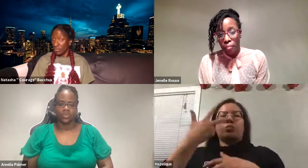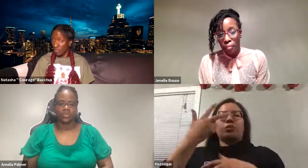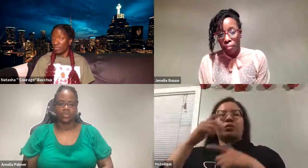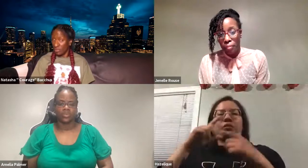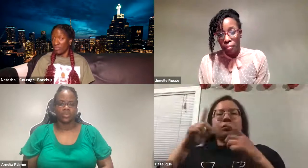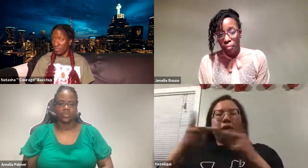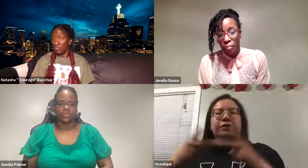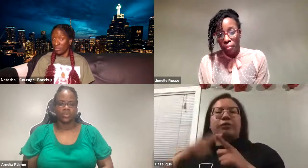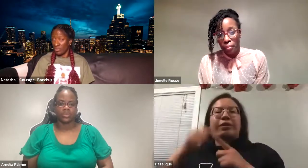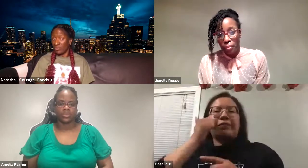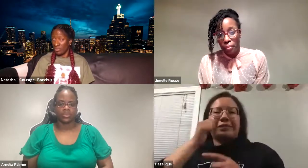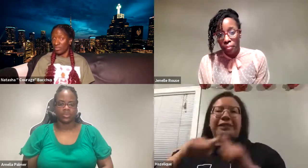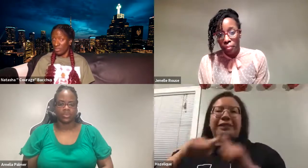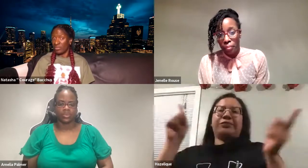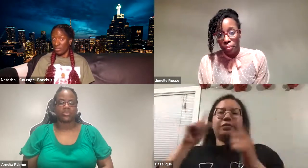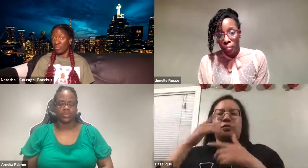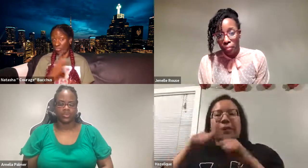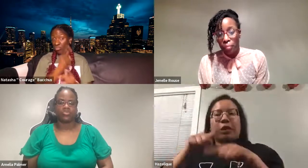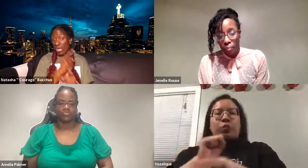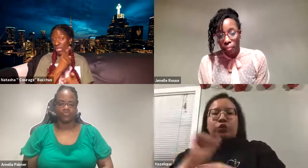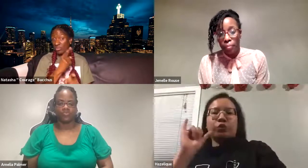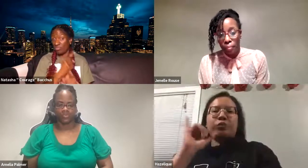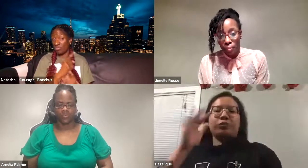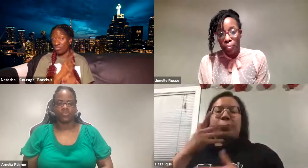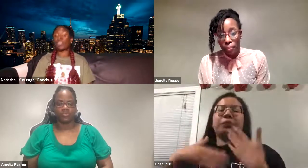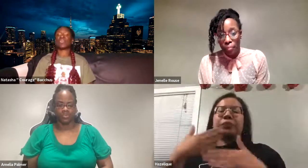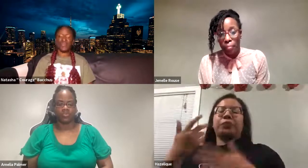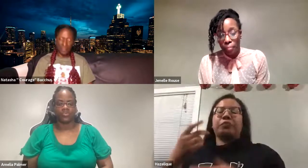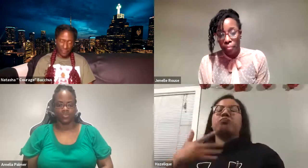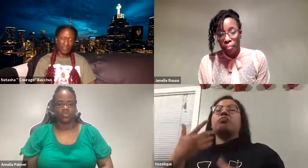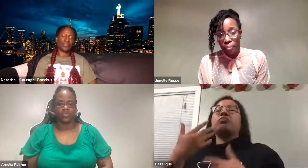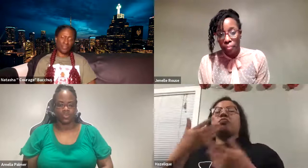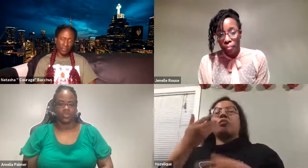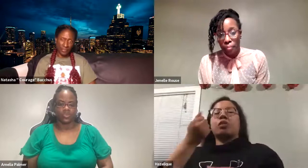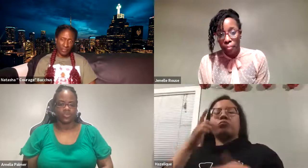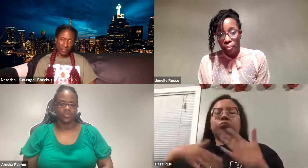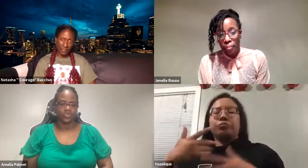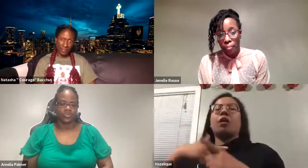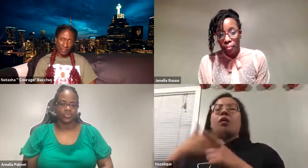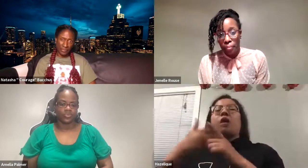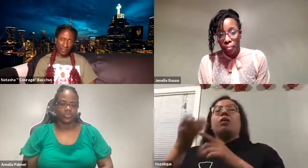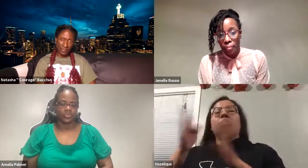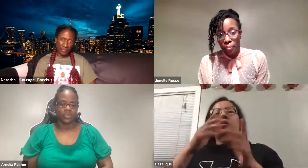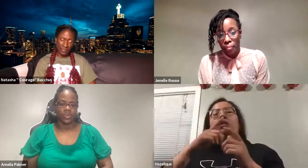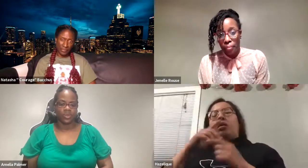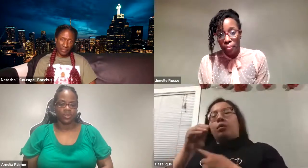community. you know i'm in different places all the time. i'm in work, school and home